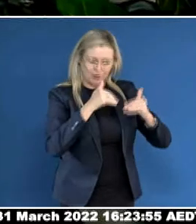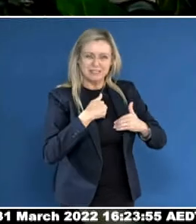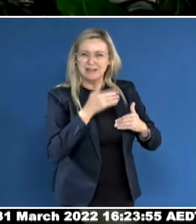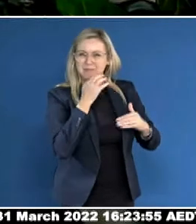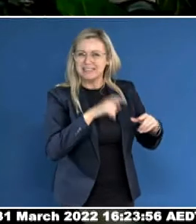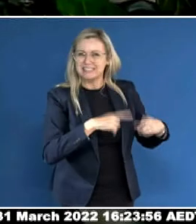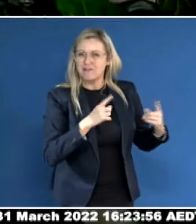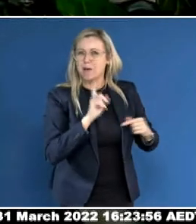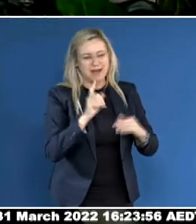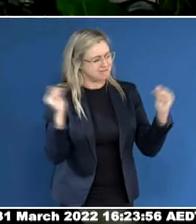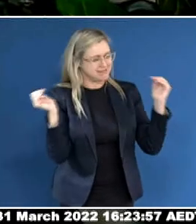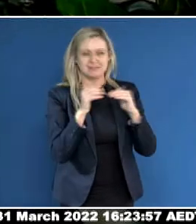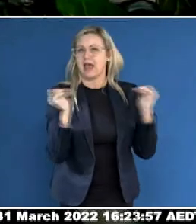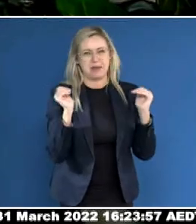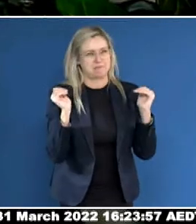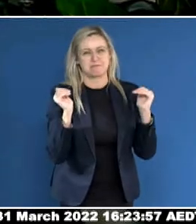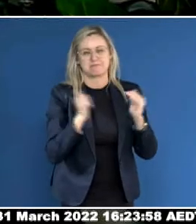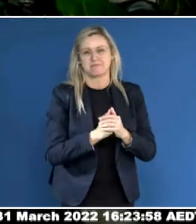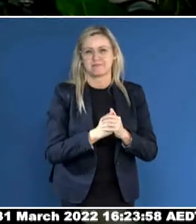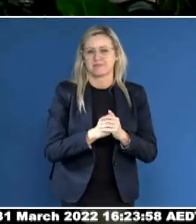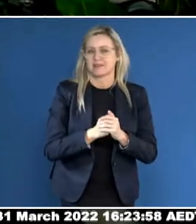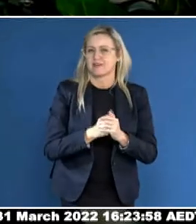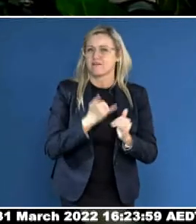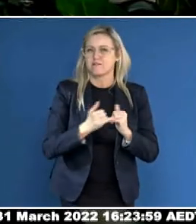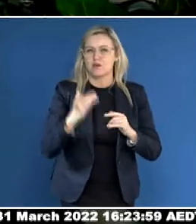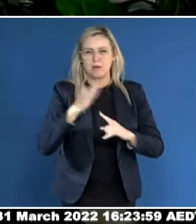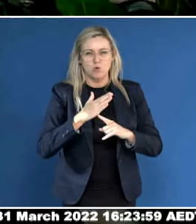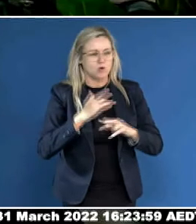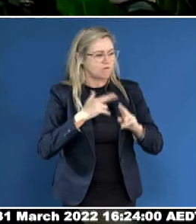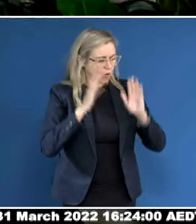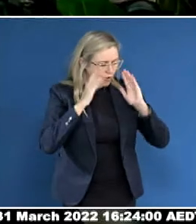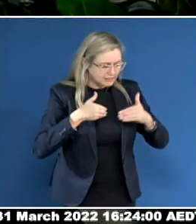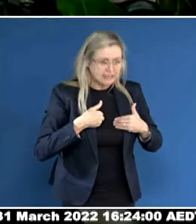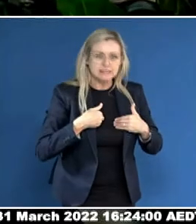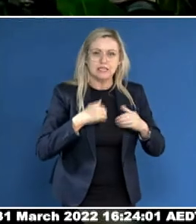And the fact is autistic gender-diverse girls are particularly at risk of this